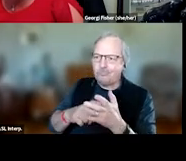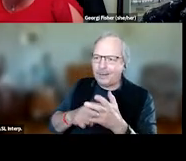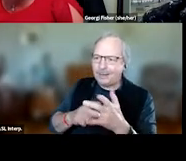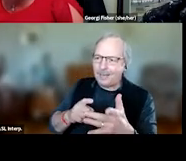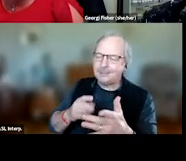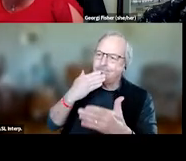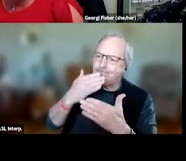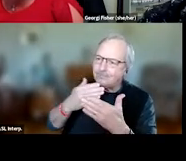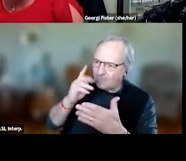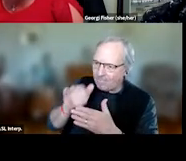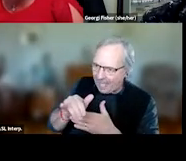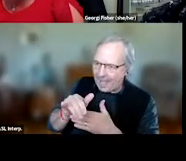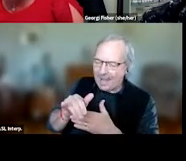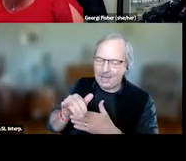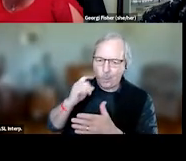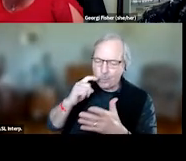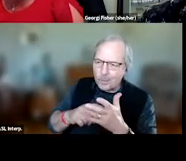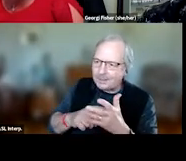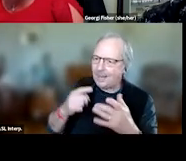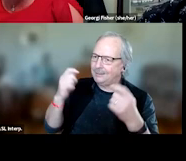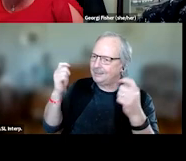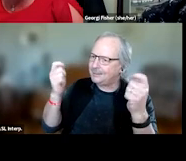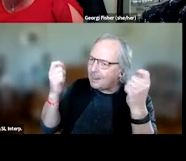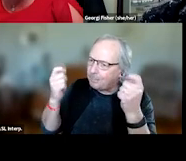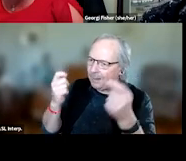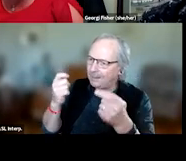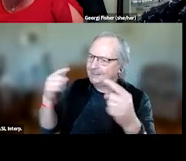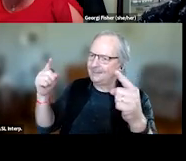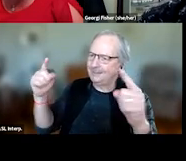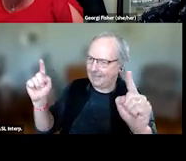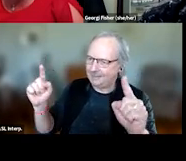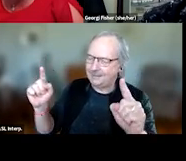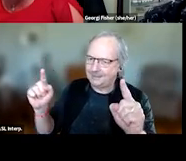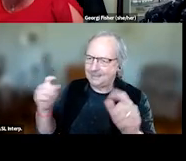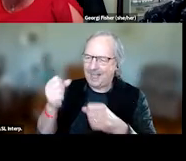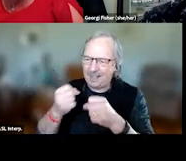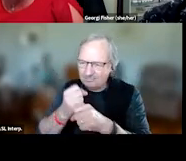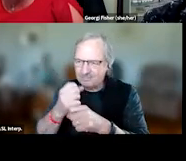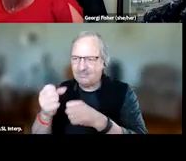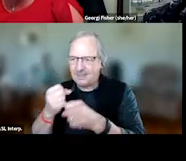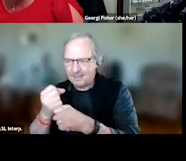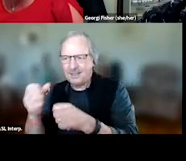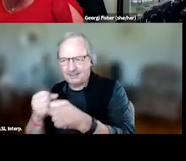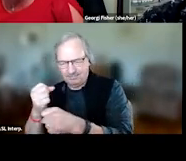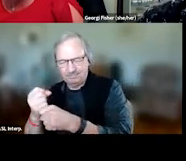recognize and celebrate the successes, you know, yearly through our outcomes at our local meetings.